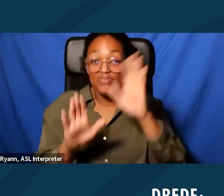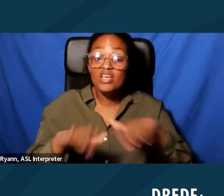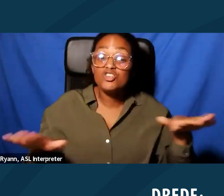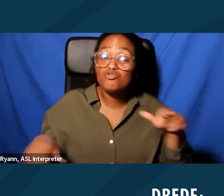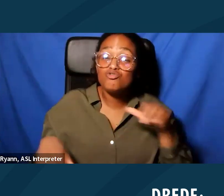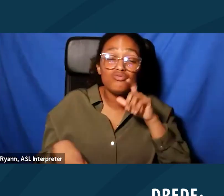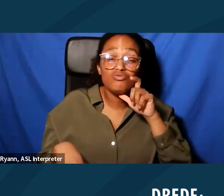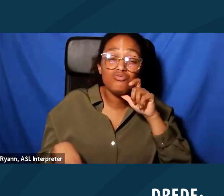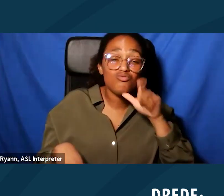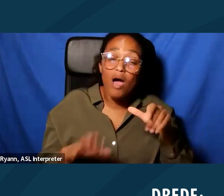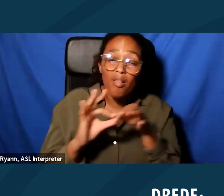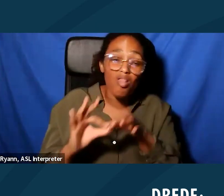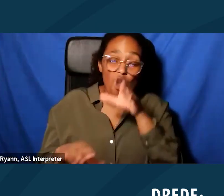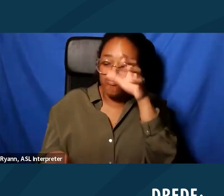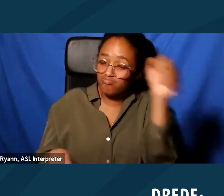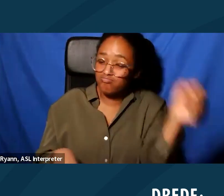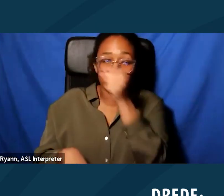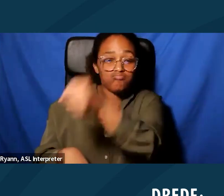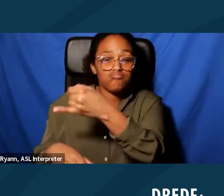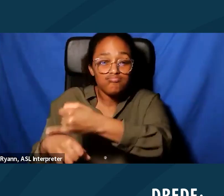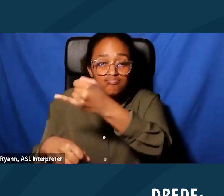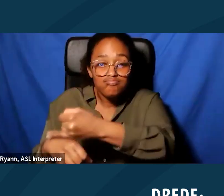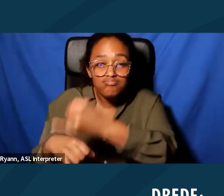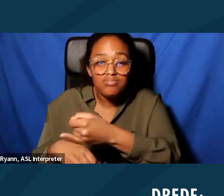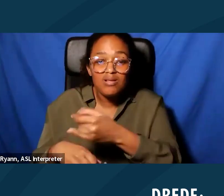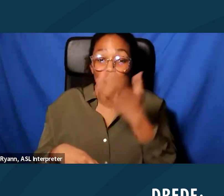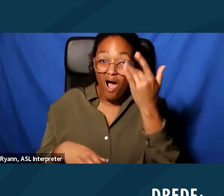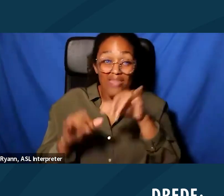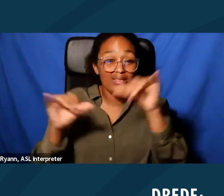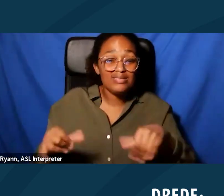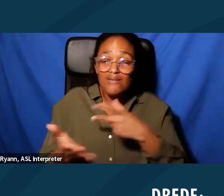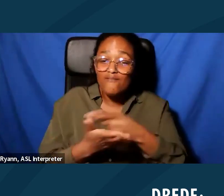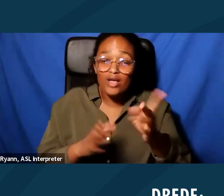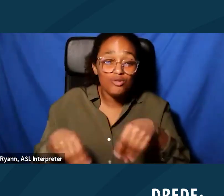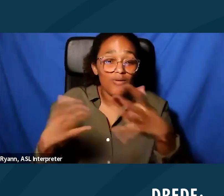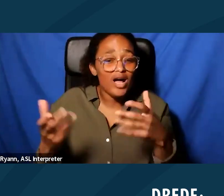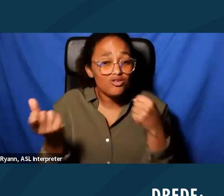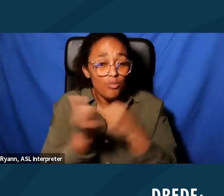know that. We know that adults do not belong in nursing homes because housing policy failed.